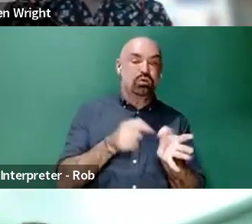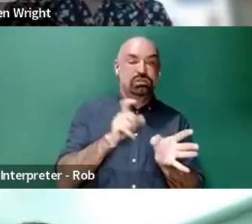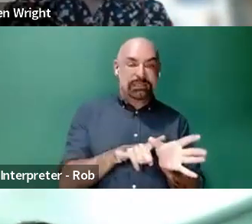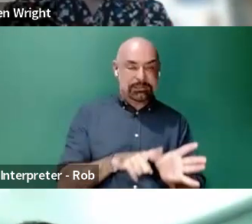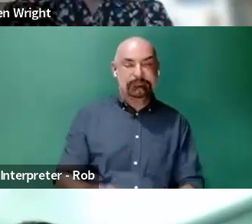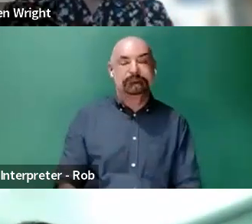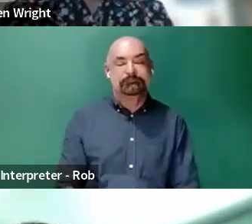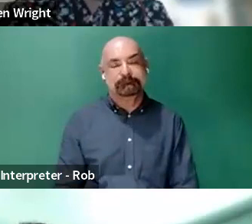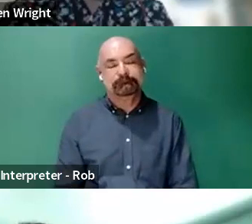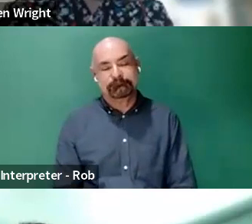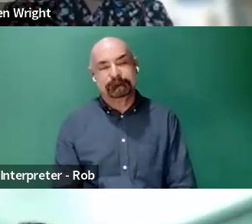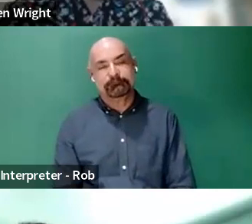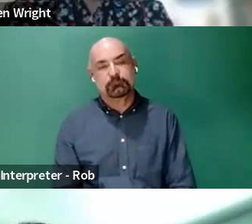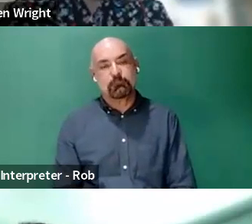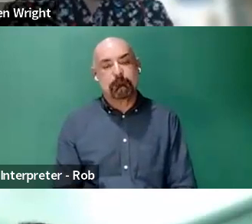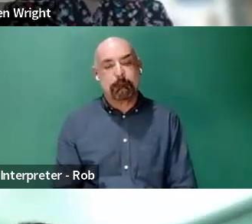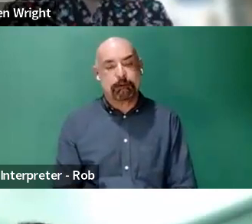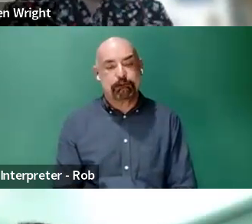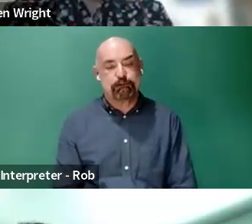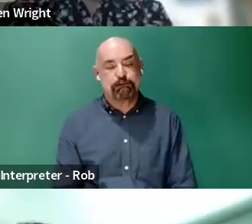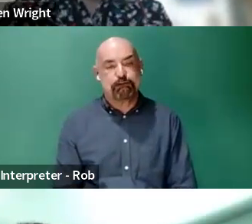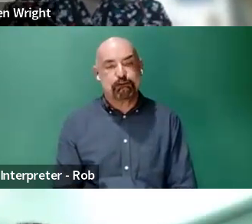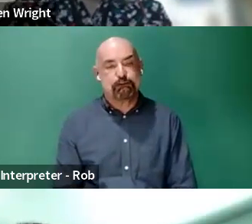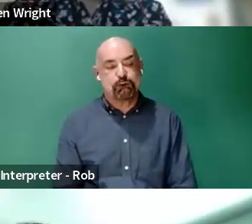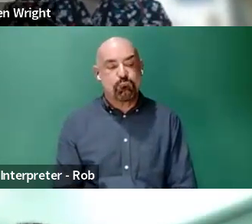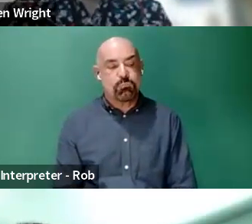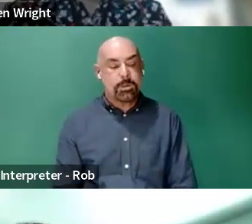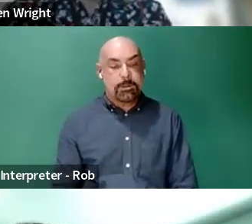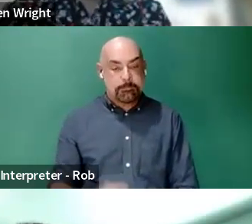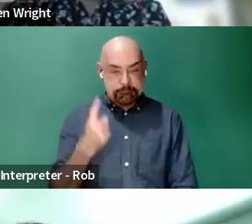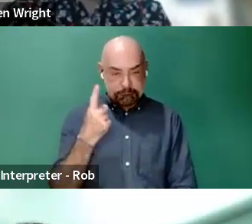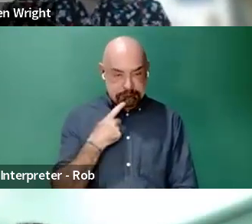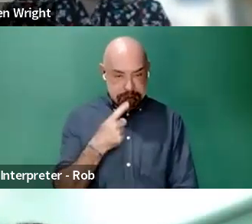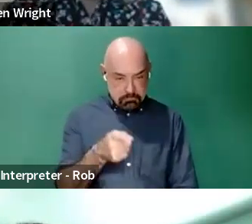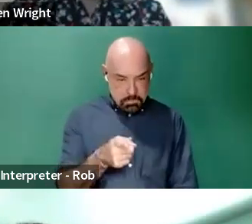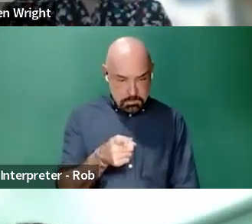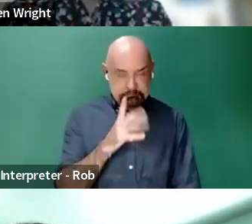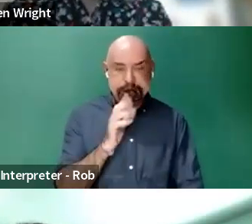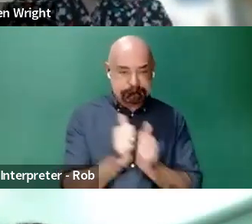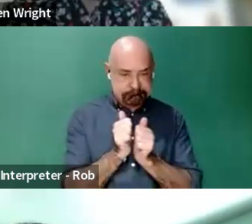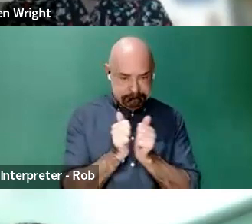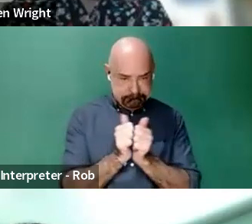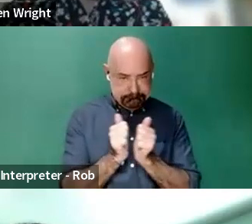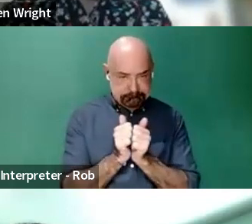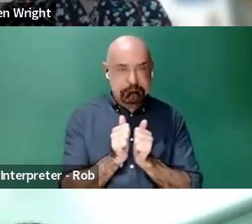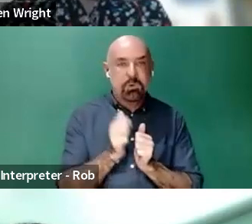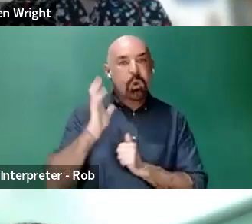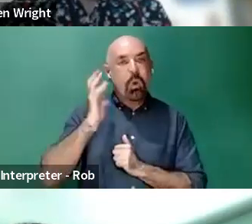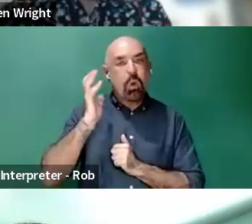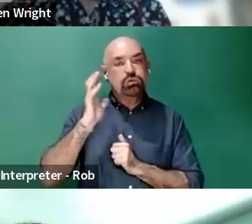Thank you. And as we... Oh, we've got a comment as well. Agreed from Katy, you used the Audiology refreshers often and started when training